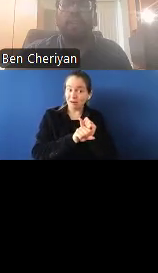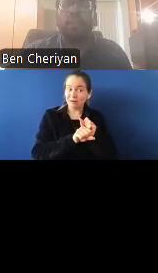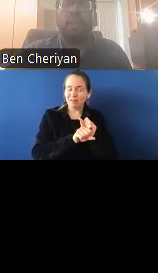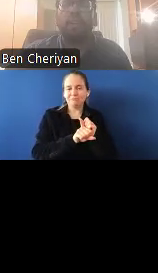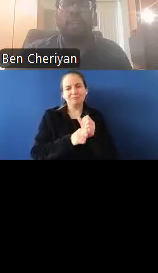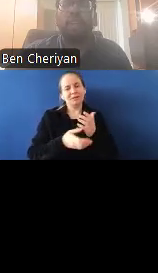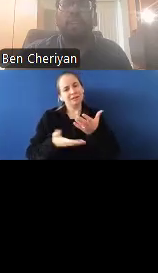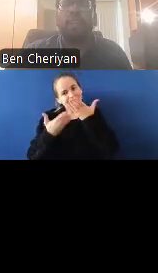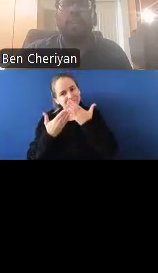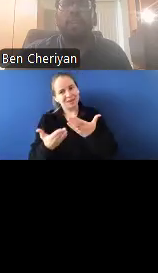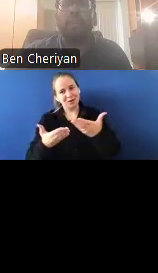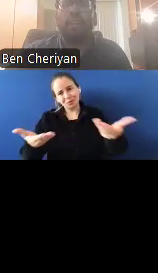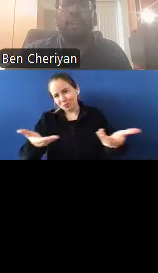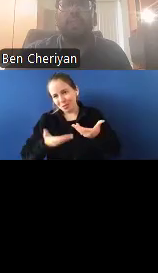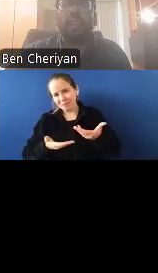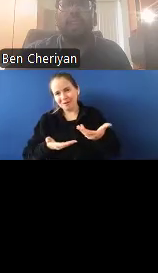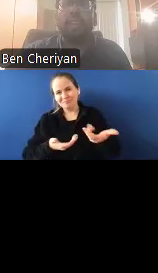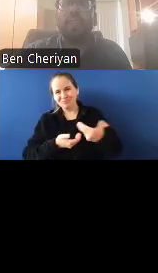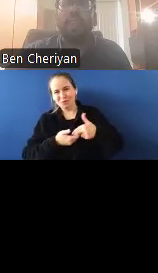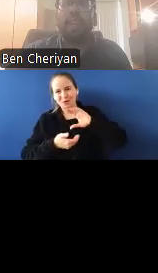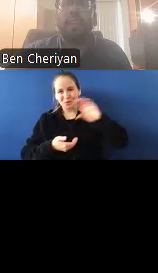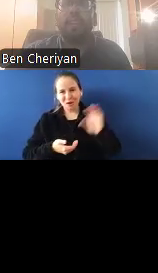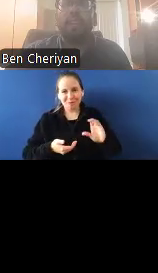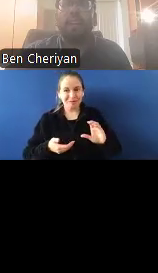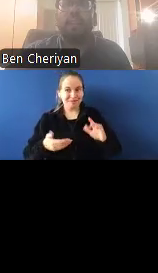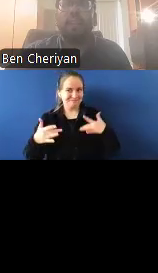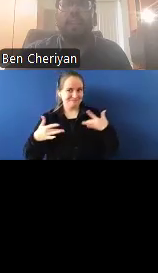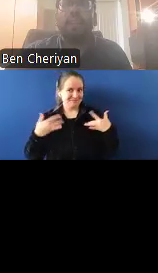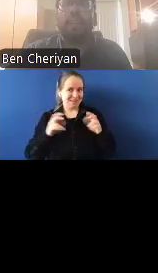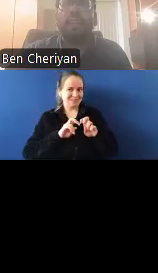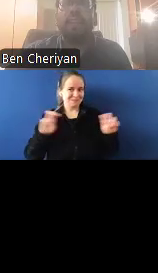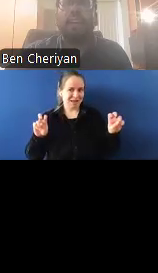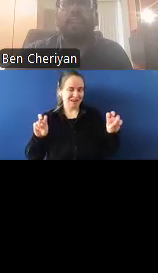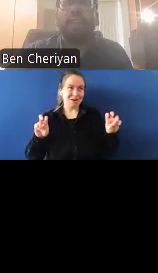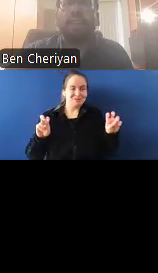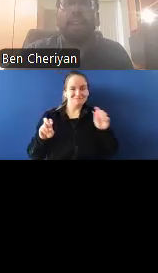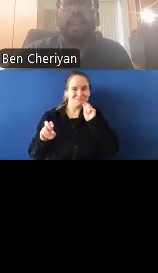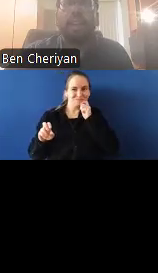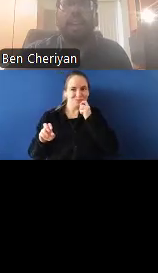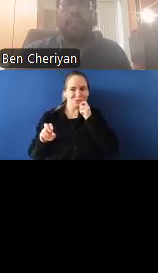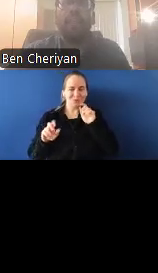welcome you all to today's webinar. We have an exciting panel on a very exciting topic. So,